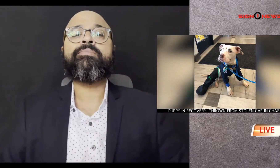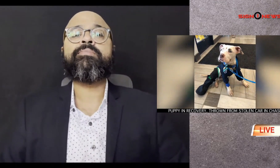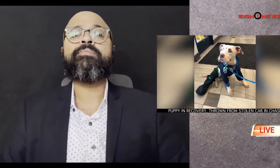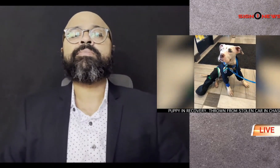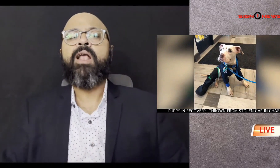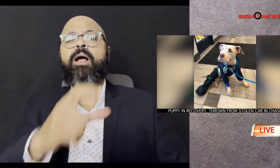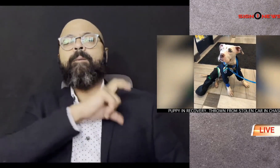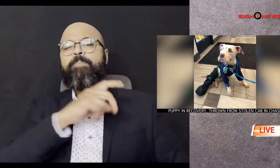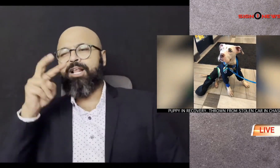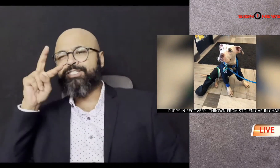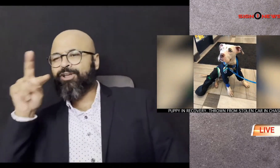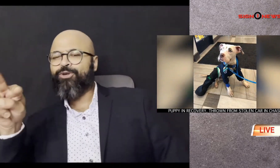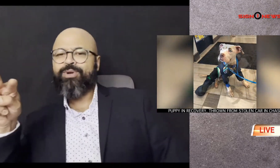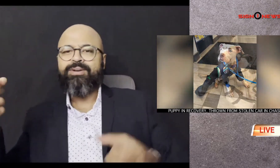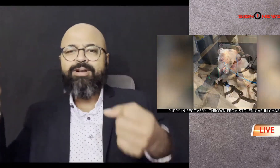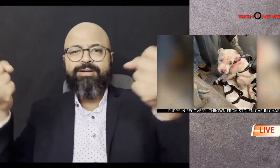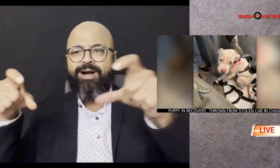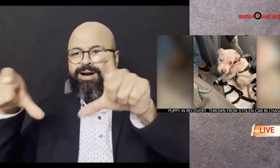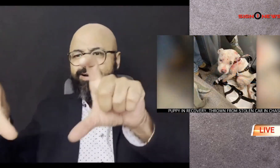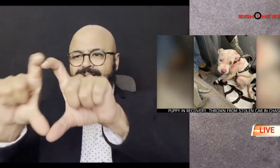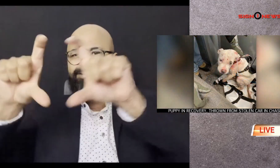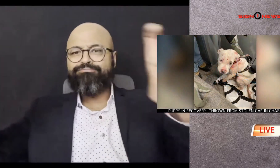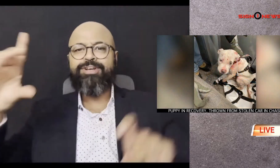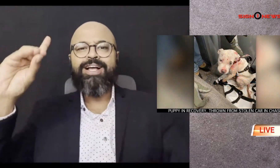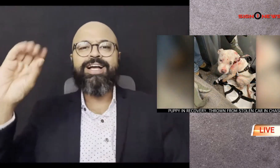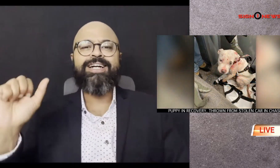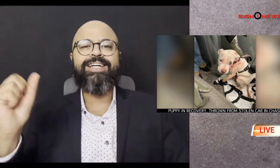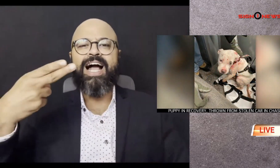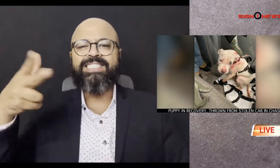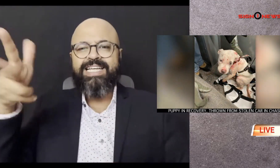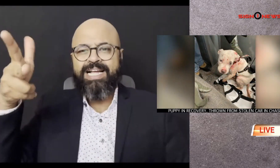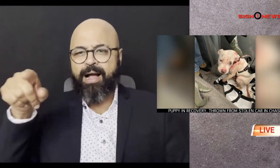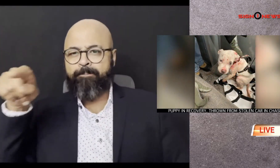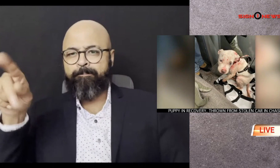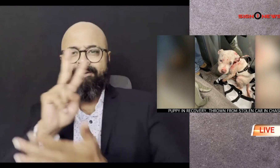Deputies looked at dash cam video and discovered. It was a dog.